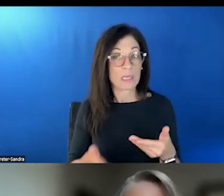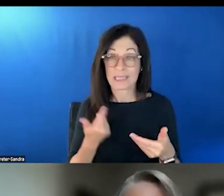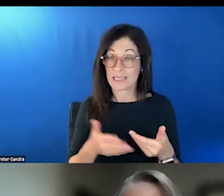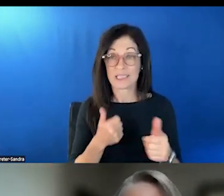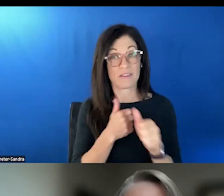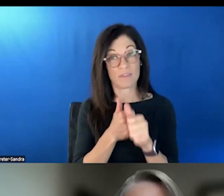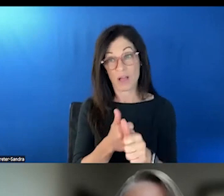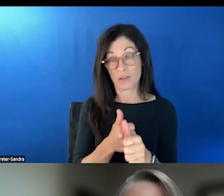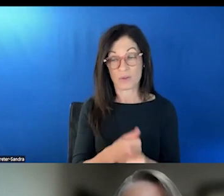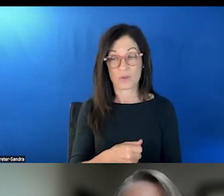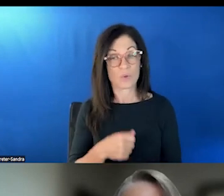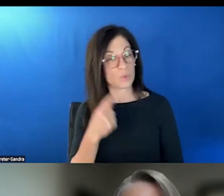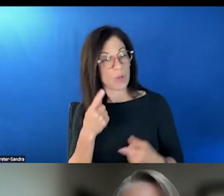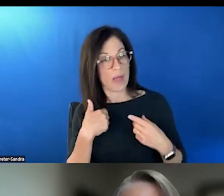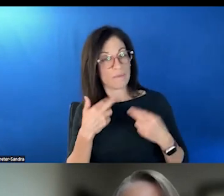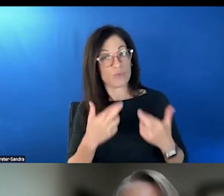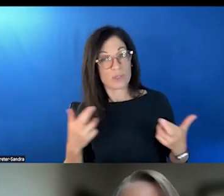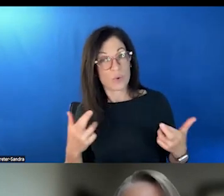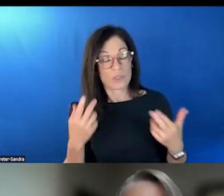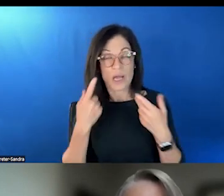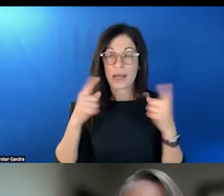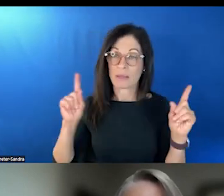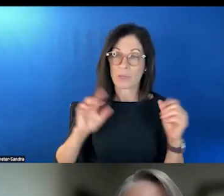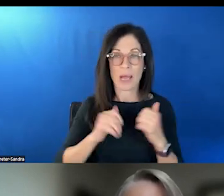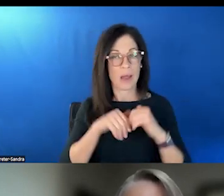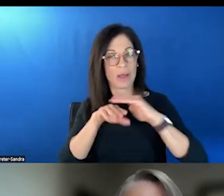IT IS RESOURCES, ANNOUNCEMENTS, HOW TO ACCESS TECHNICAL